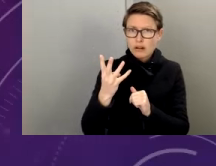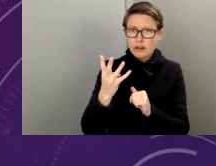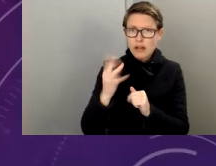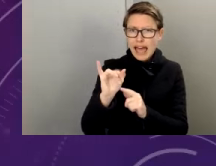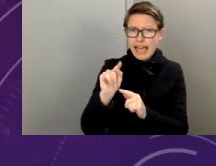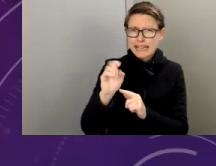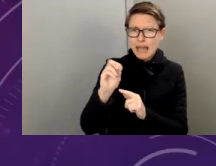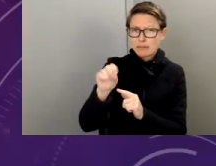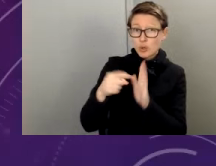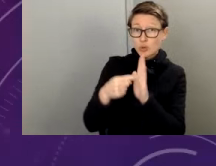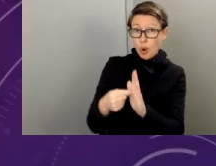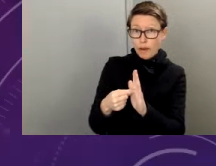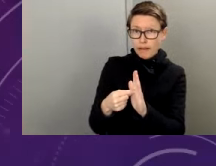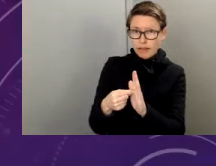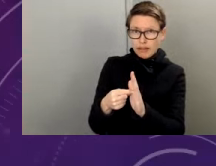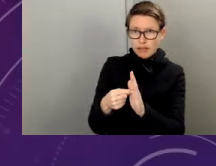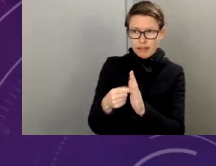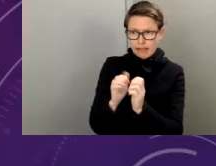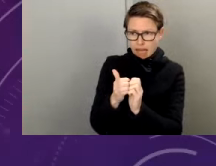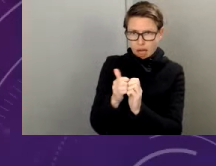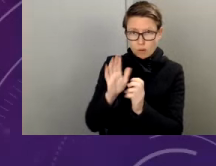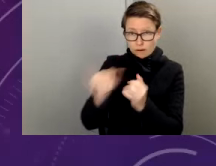how you got your grade, depending on how many units.